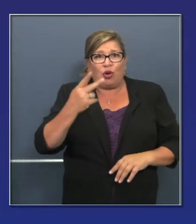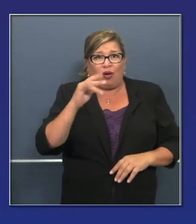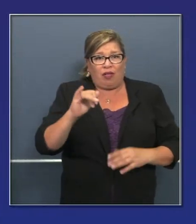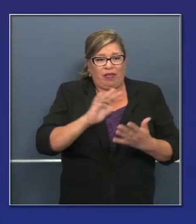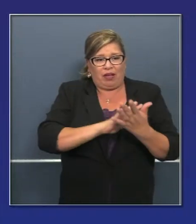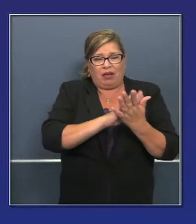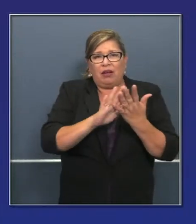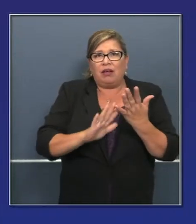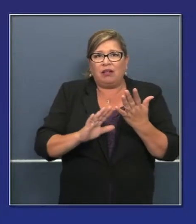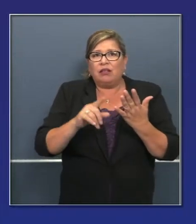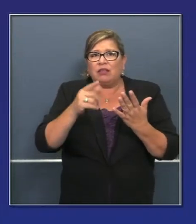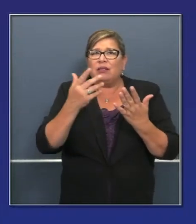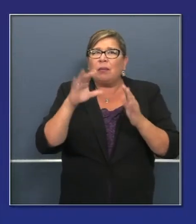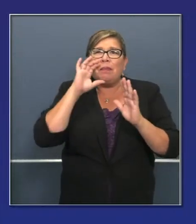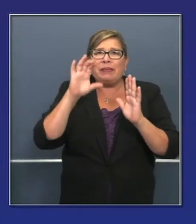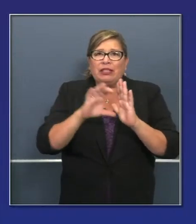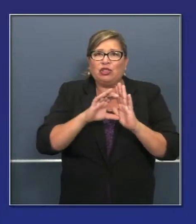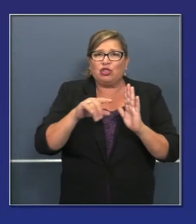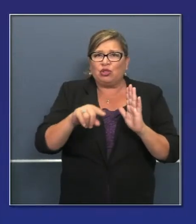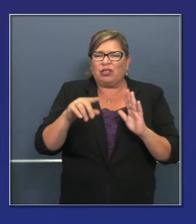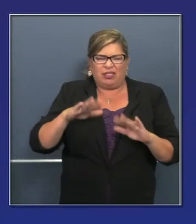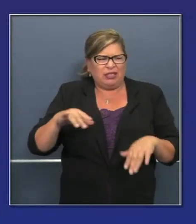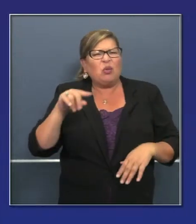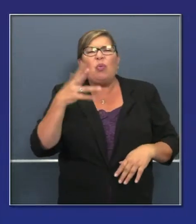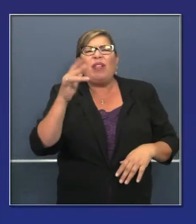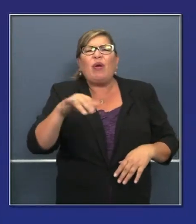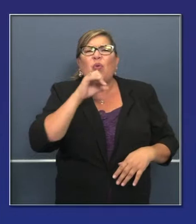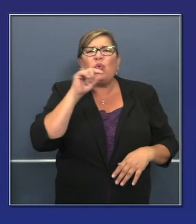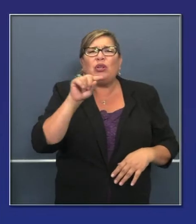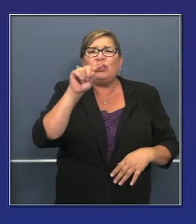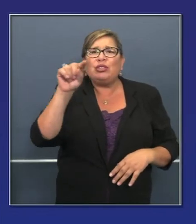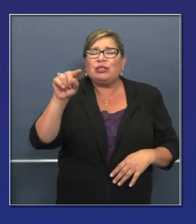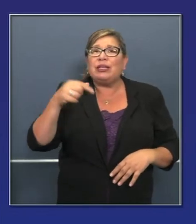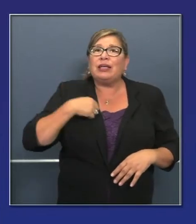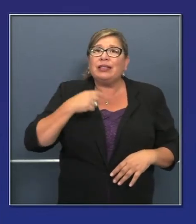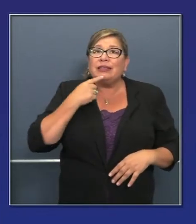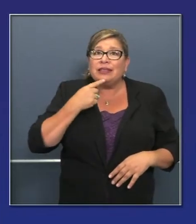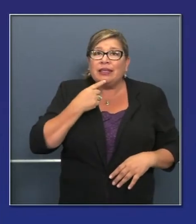you're not washing you know washing hand is not just putting your damn hands forgive my language